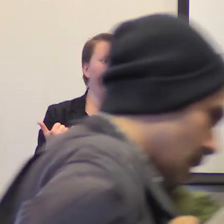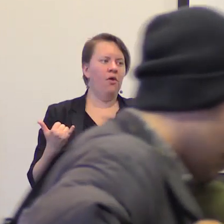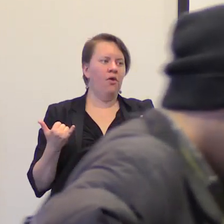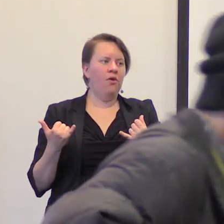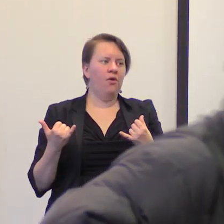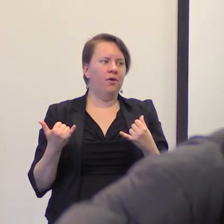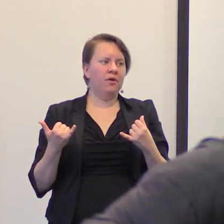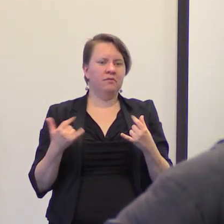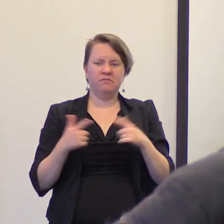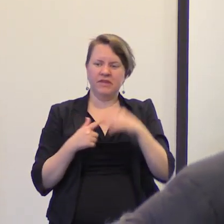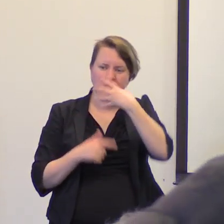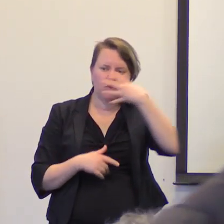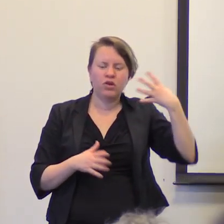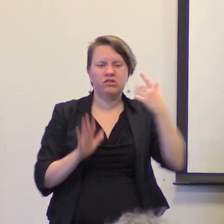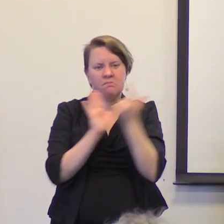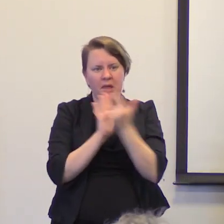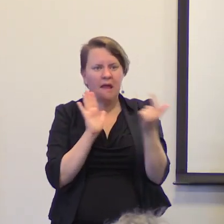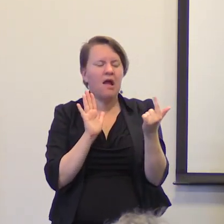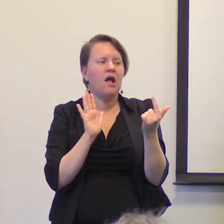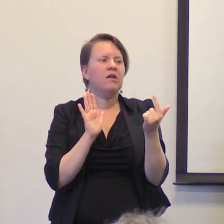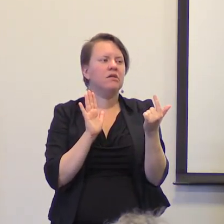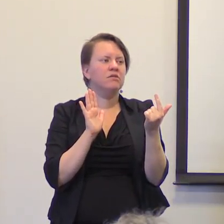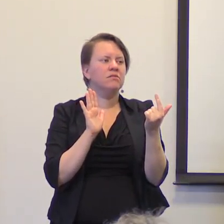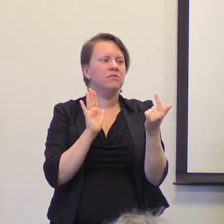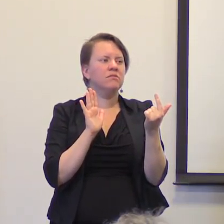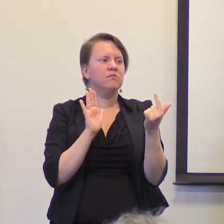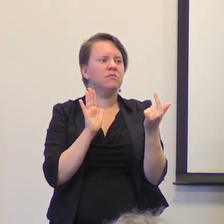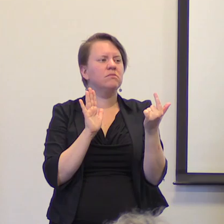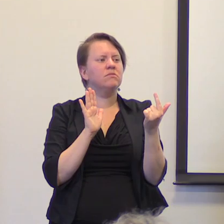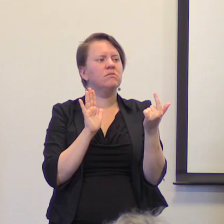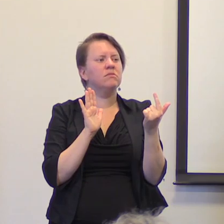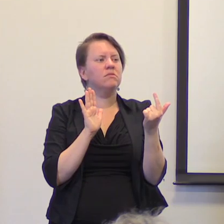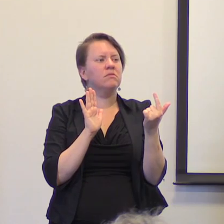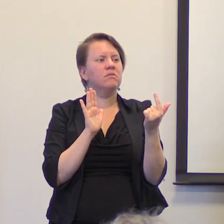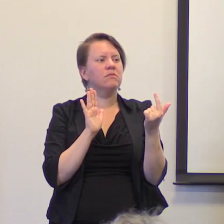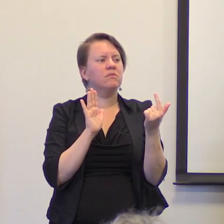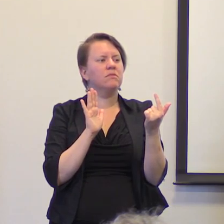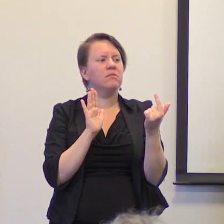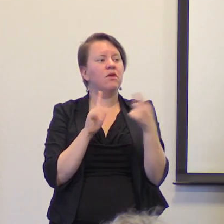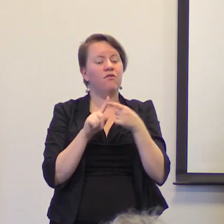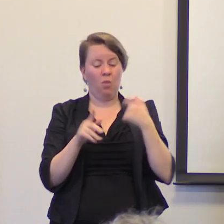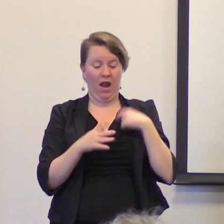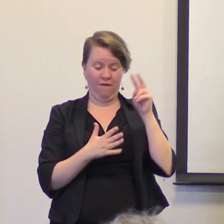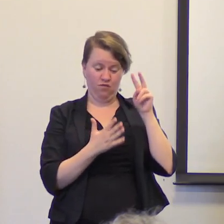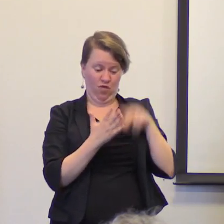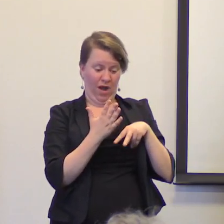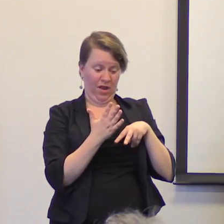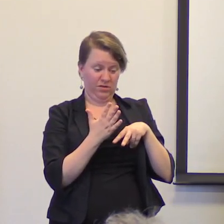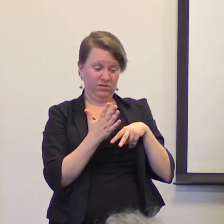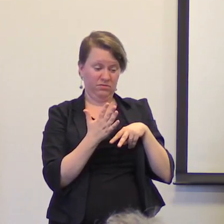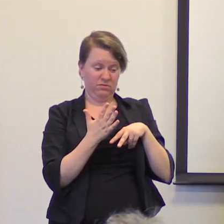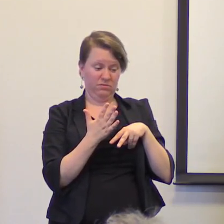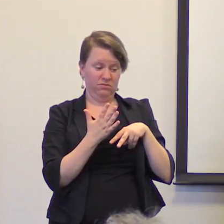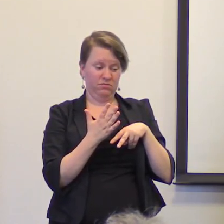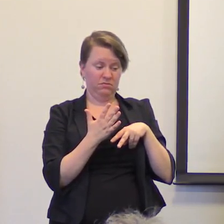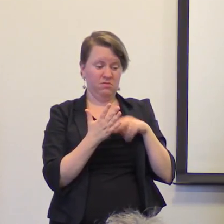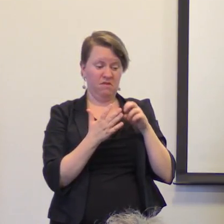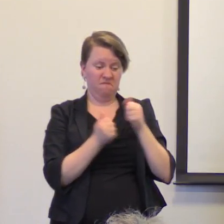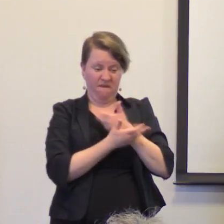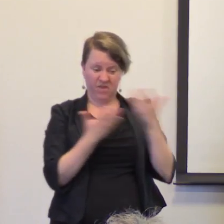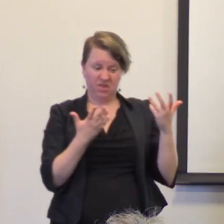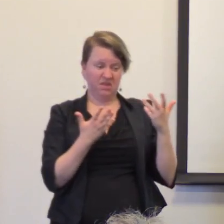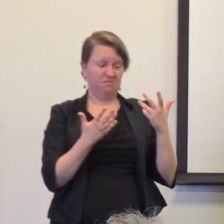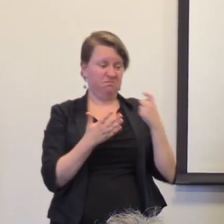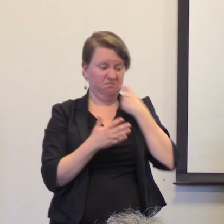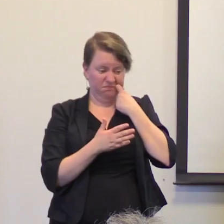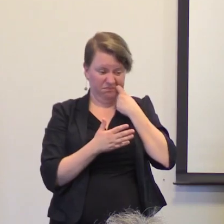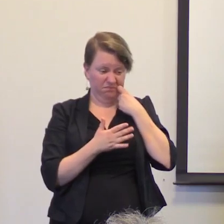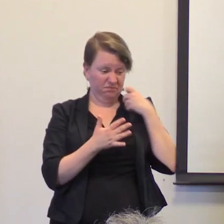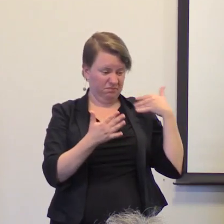as the immigration bans ... From what I've read in the news lately, as far as the legislation